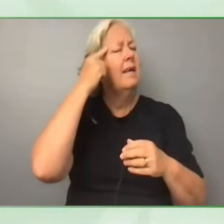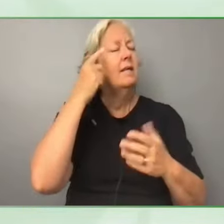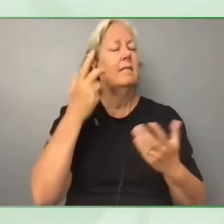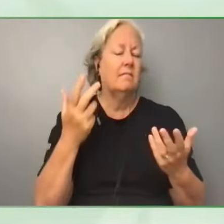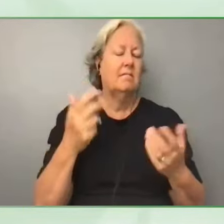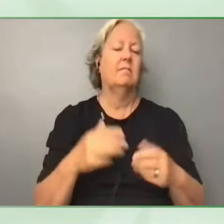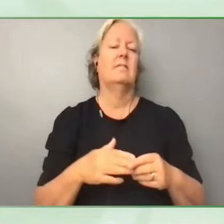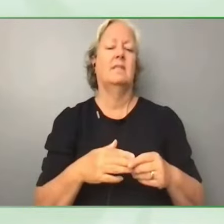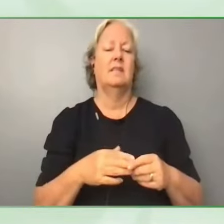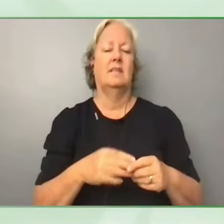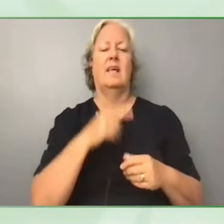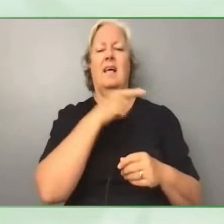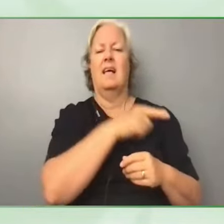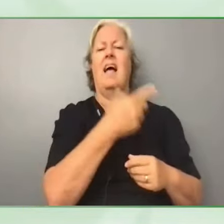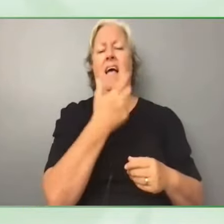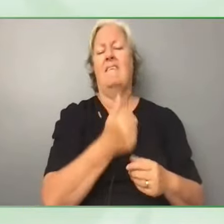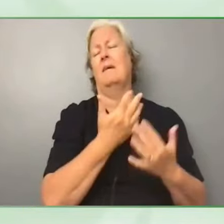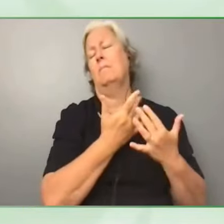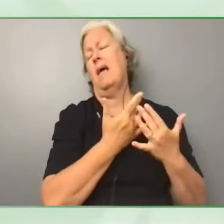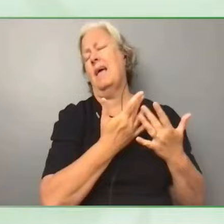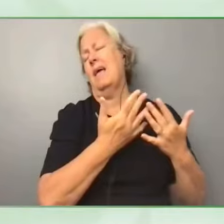And what do they do?